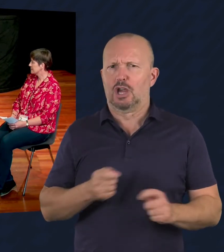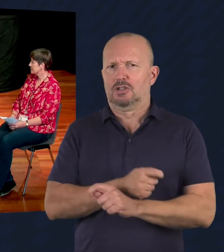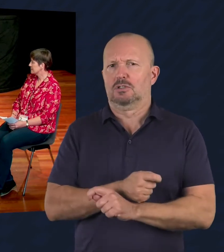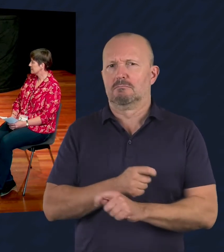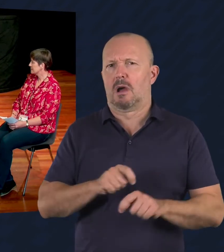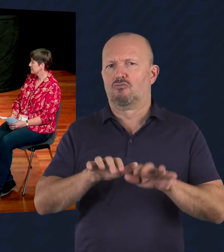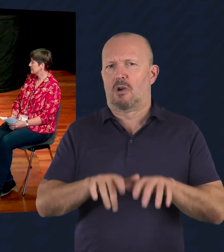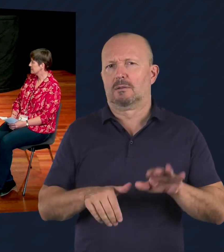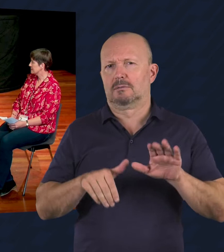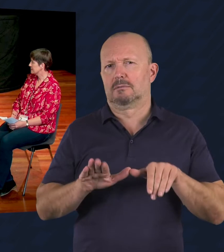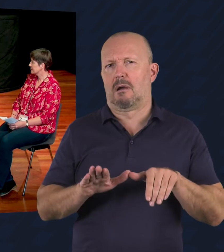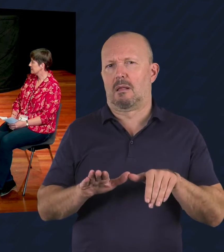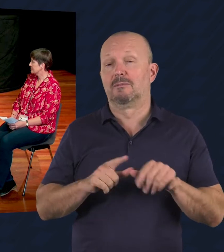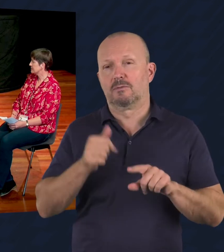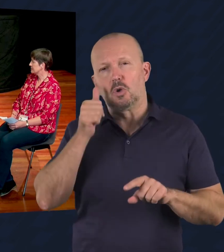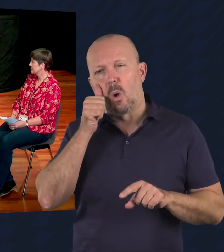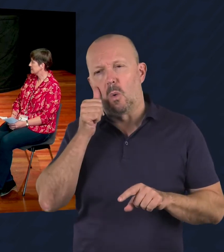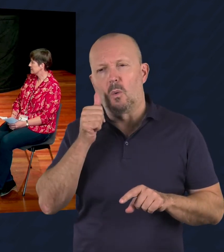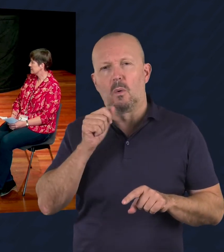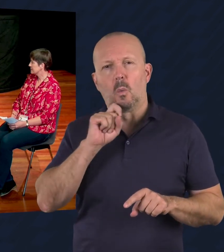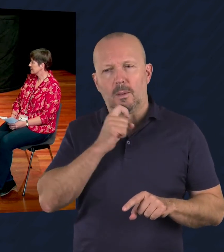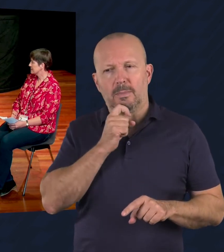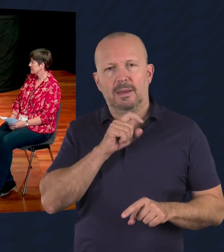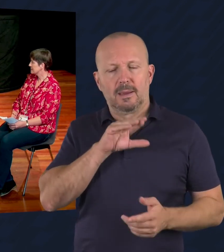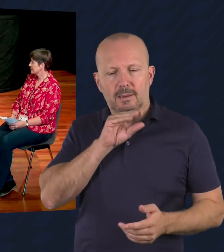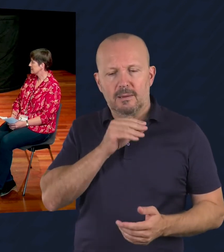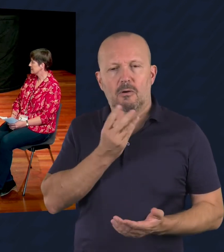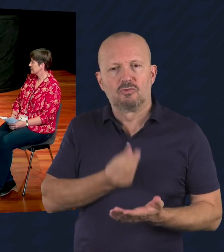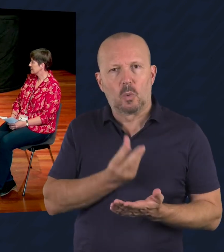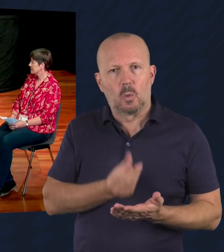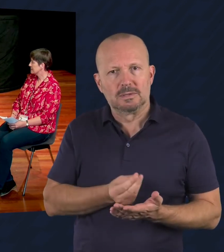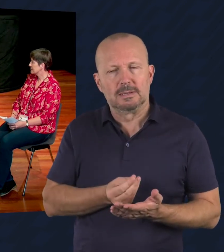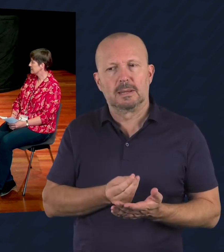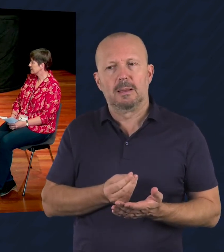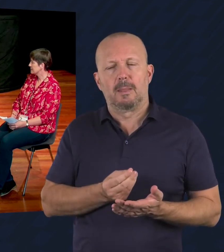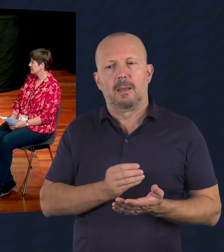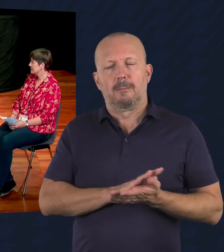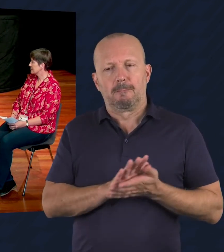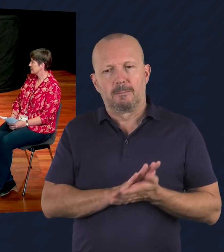that would change my writing style. So, you know that it's going to be recorded,